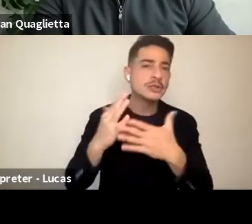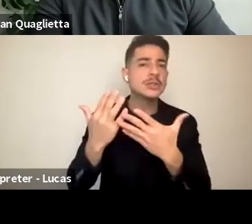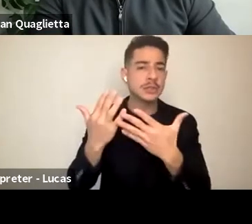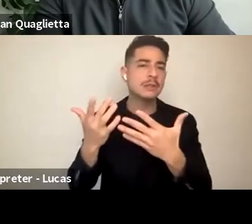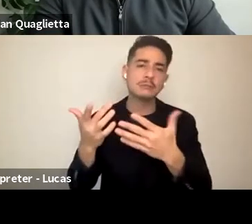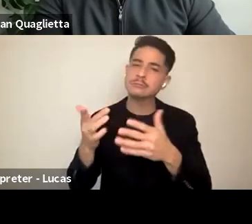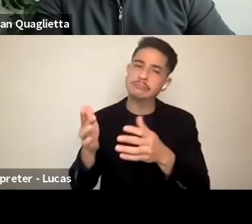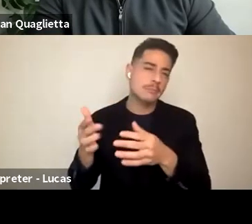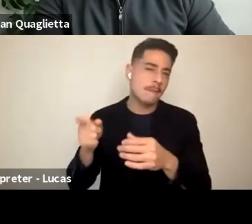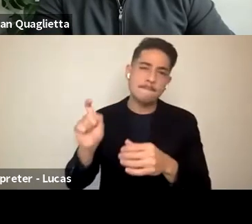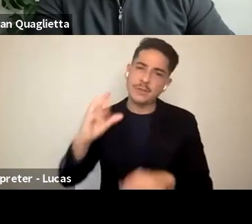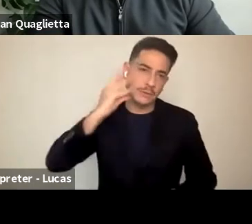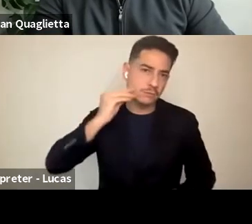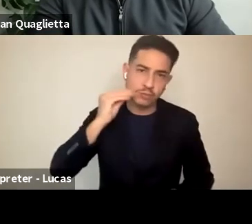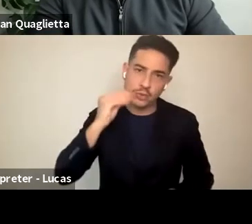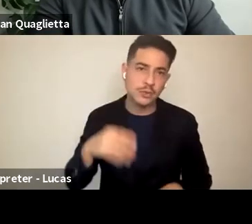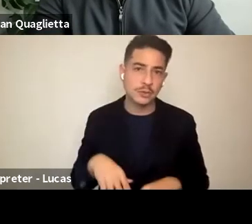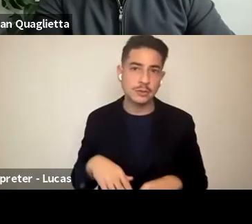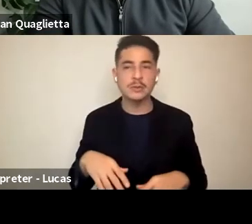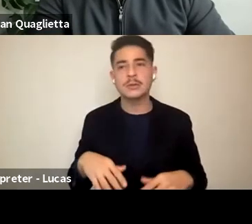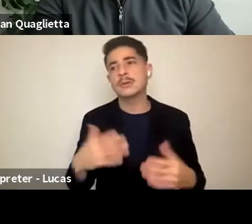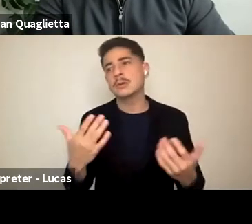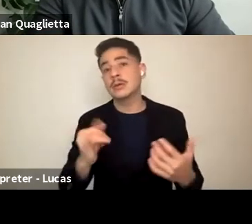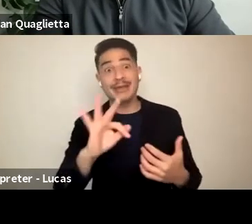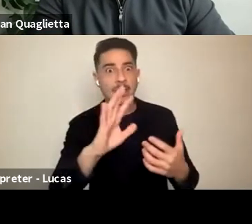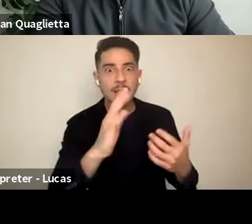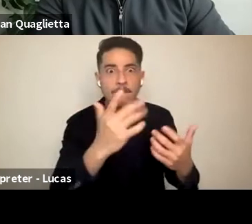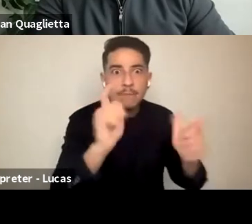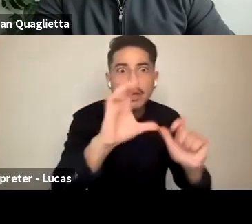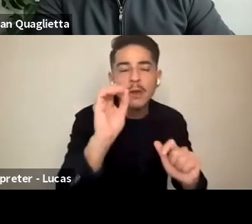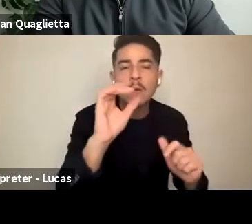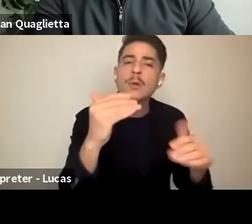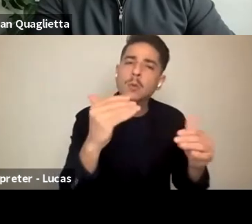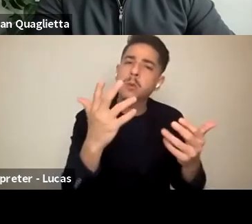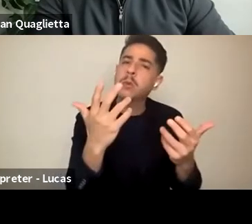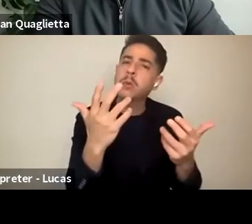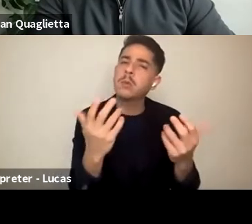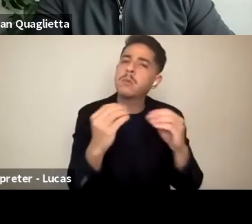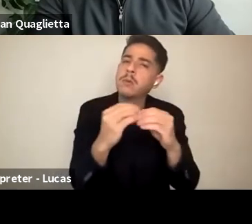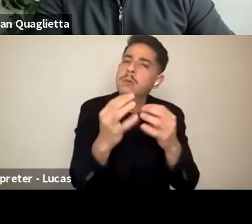Ideally, even more in your industry, it's a lot easier to work with them. They just get faster up to speed.